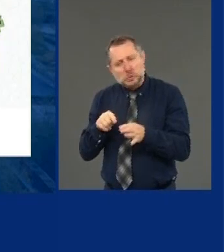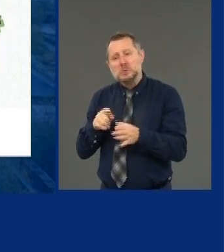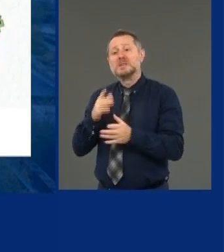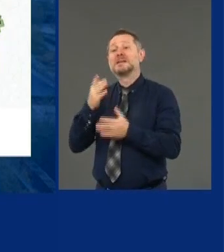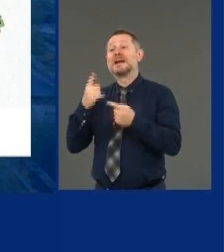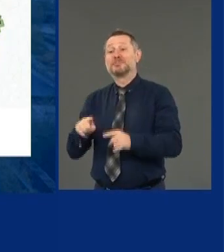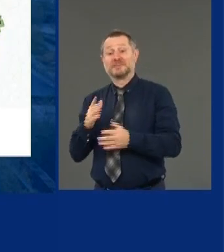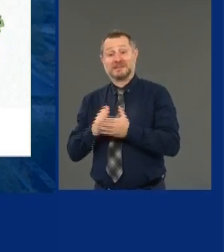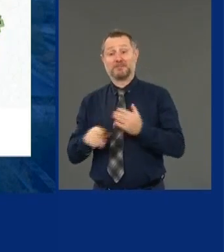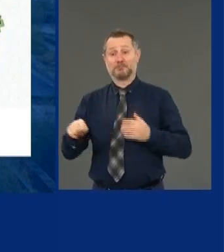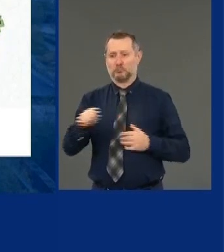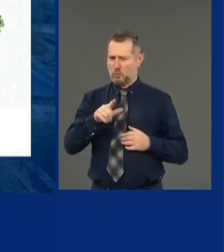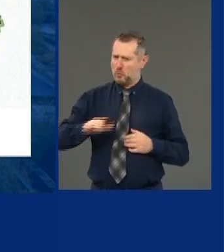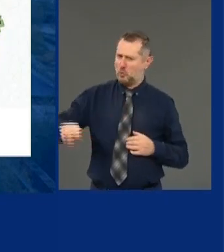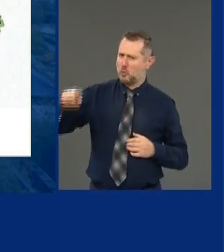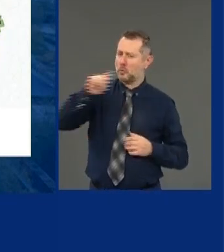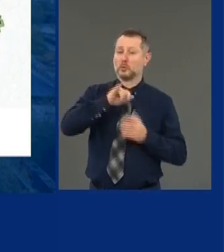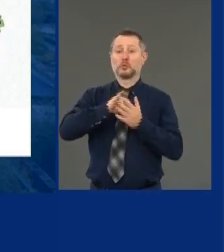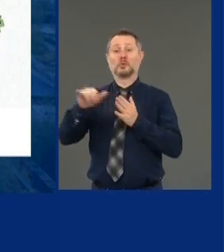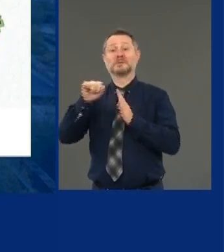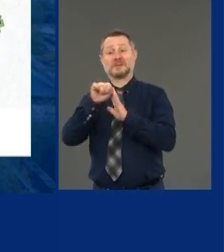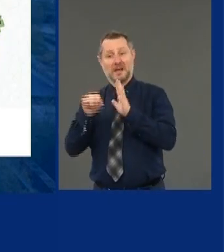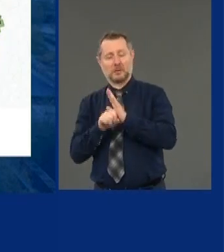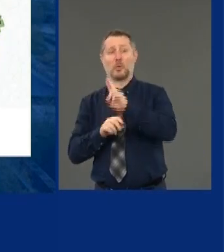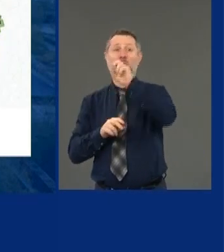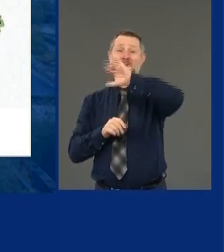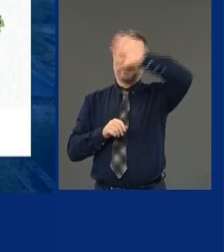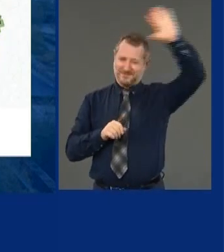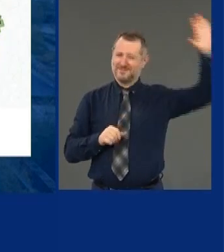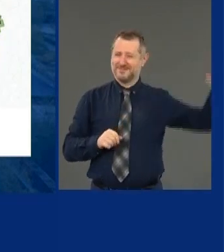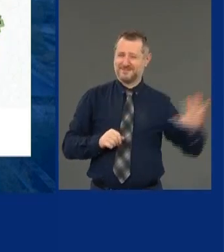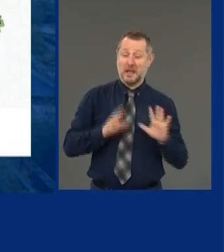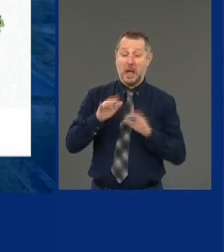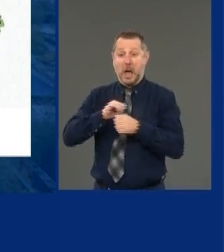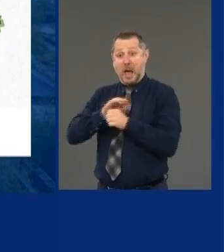THIS IS A PHENOMENON ALL ACROSS THE STATE AND THE COUNTRY.